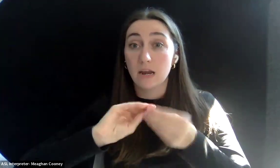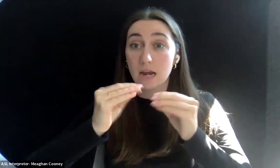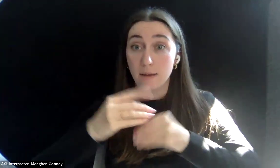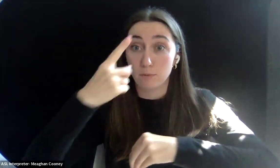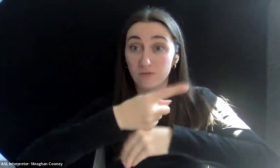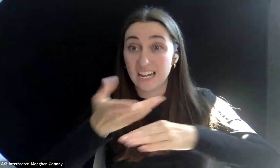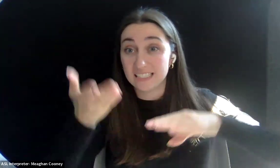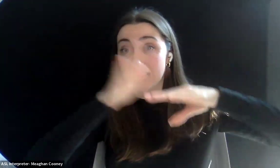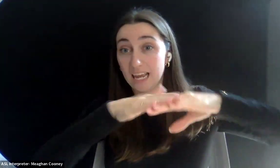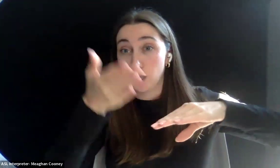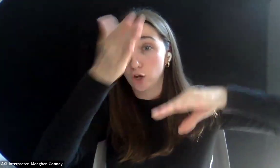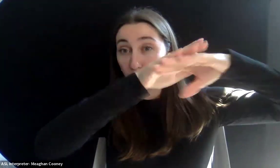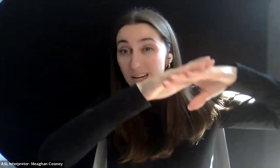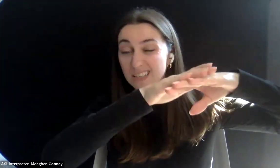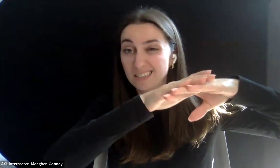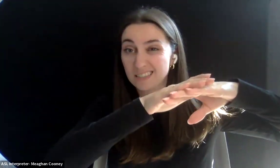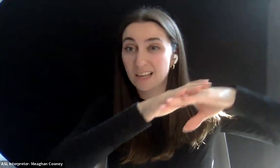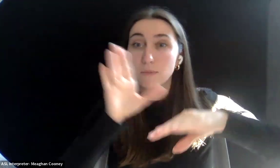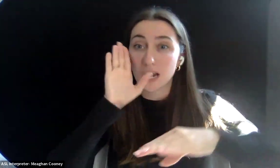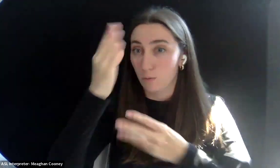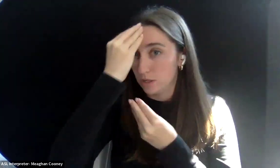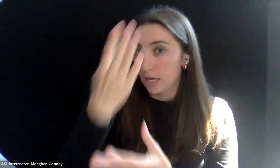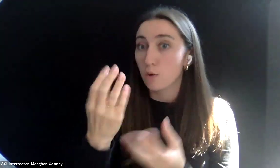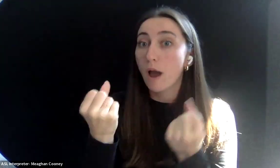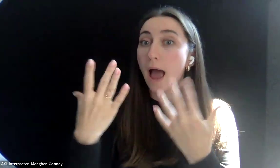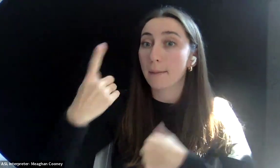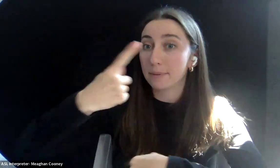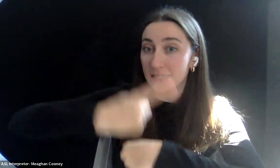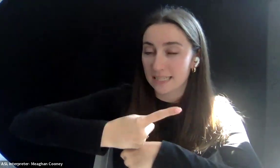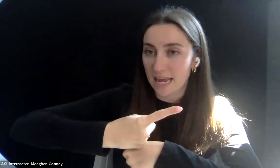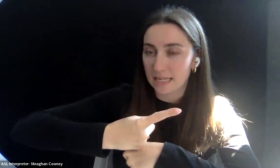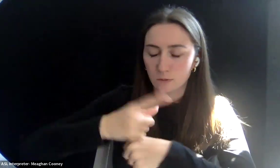rather just simply the number of days or or sorry, the the actual